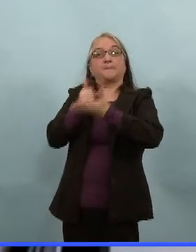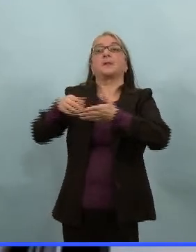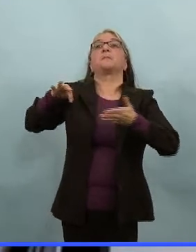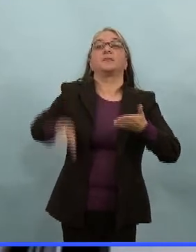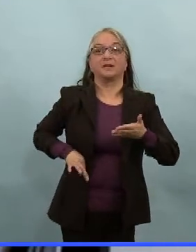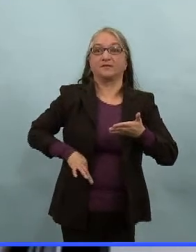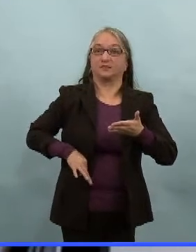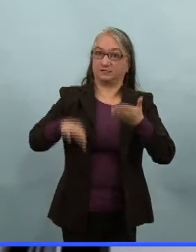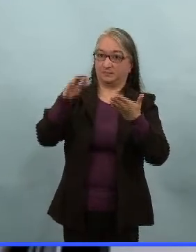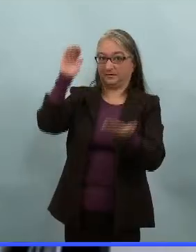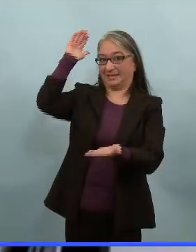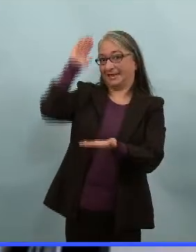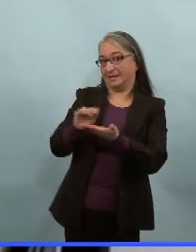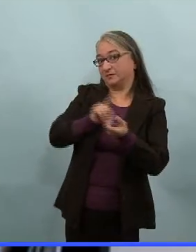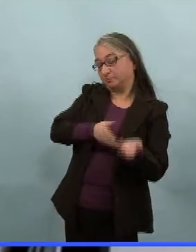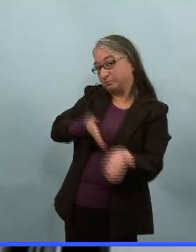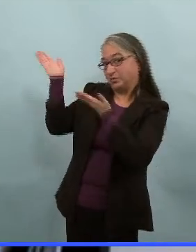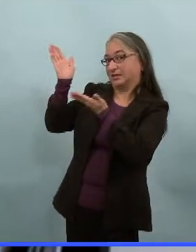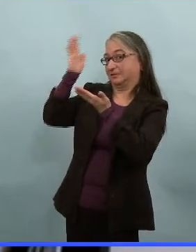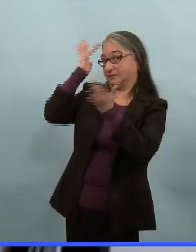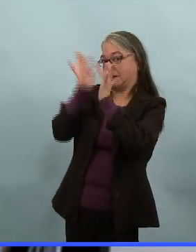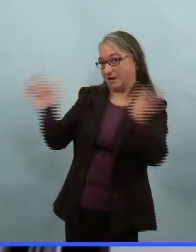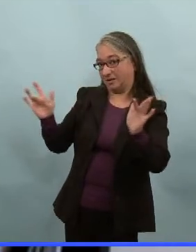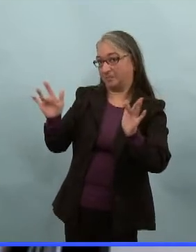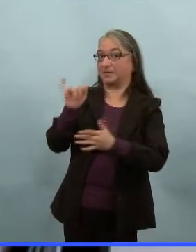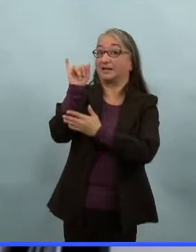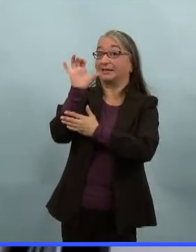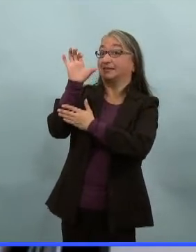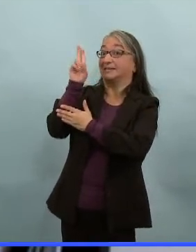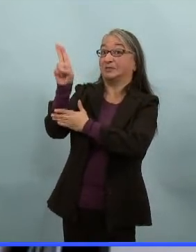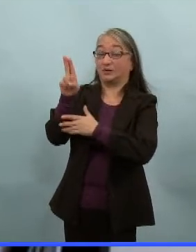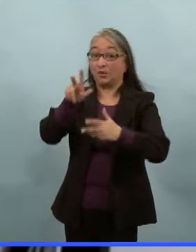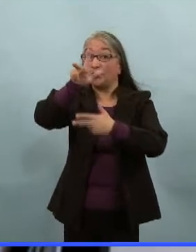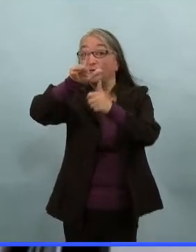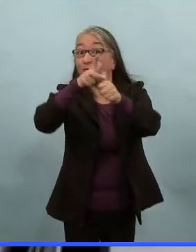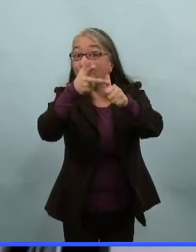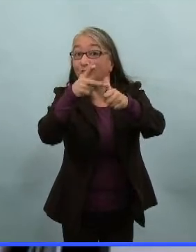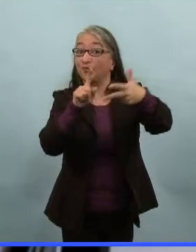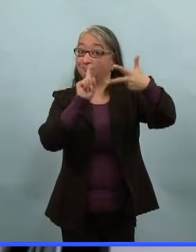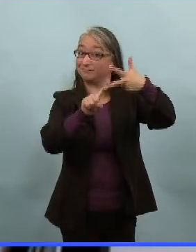and that the booster really enhances that what i am concerned about is the fact that when we look